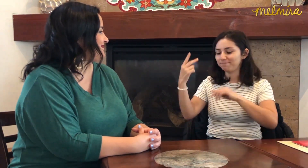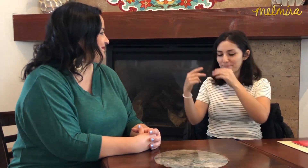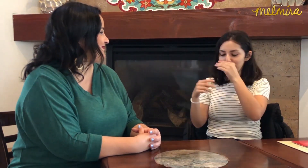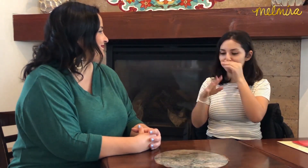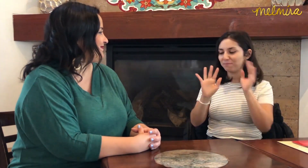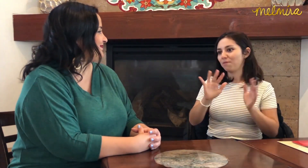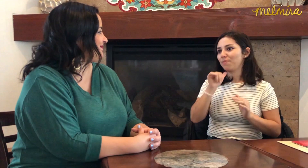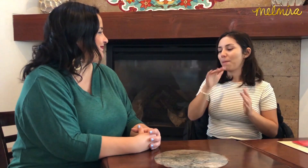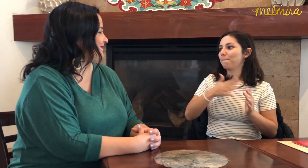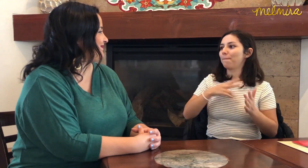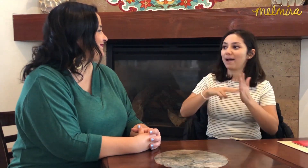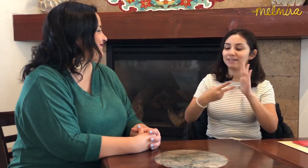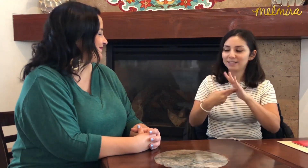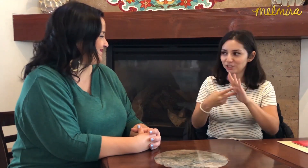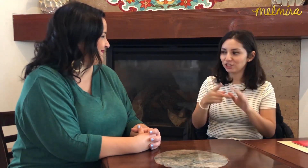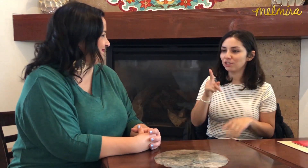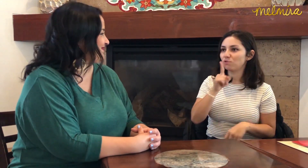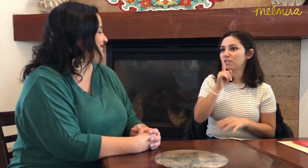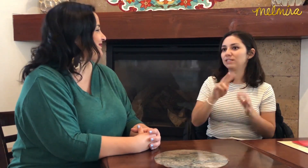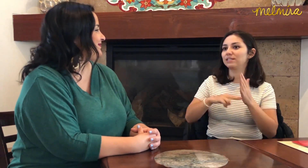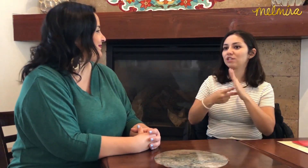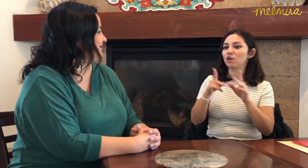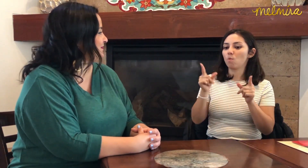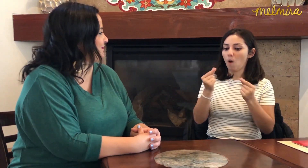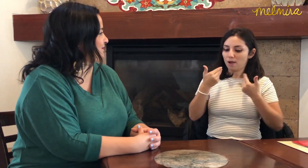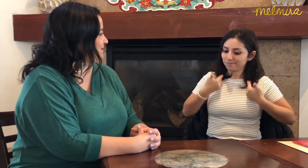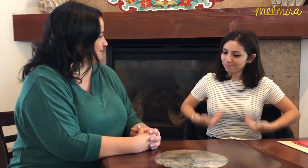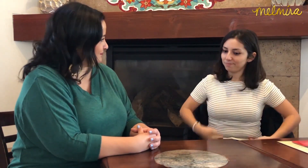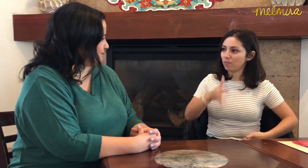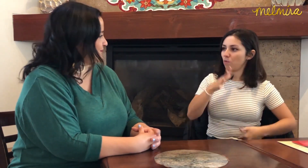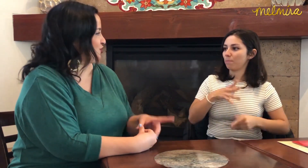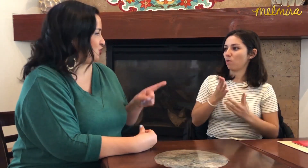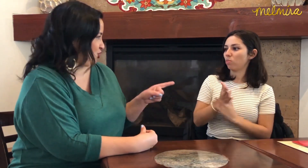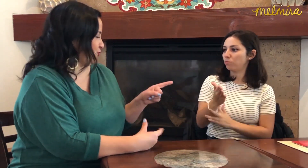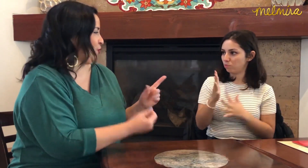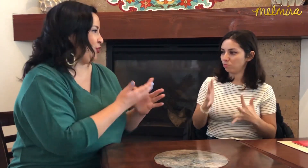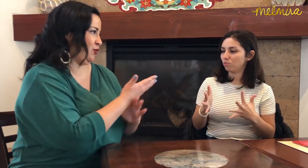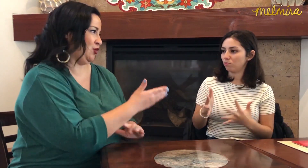as a misunderstanding, which wasn't my intention. The real intention was to share what I go through as a woman.